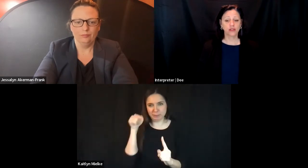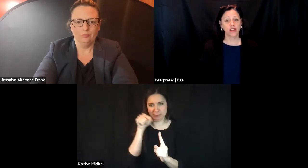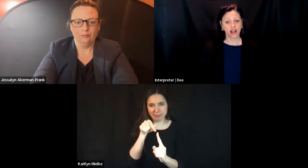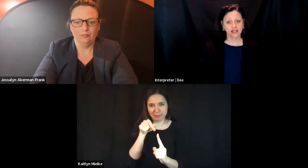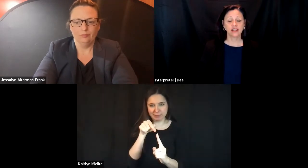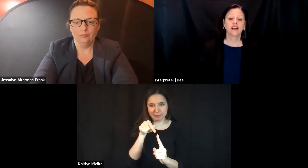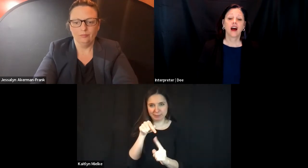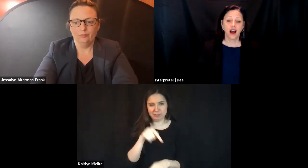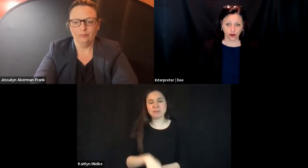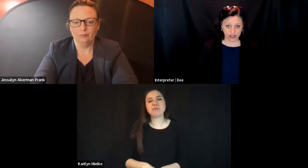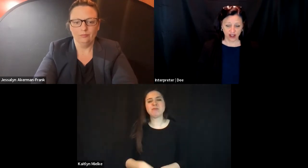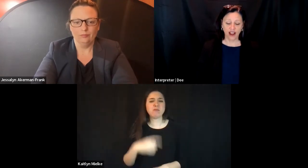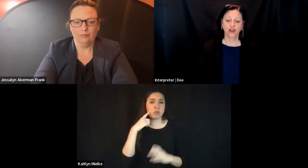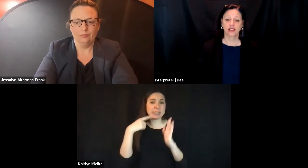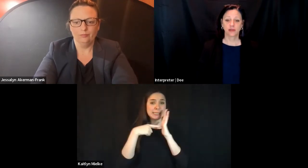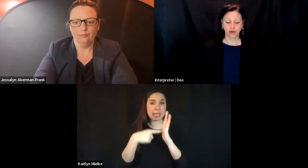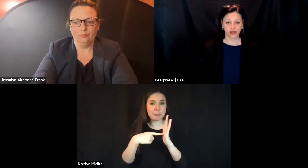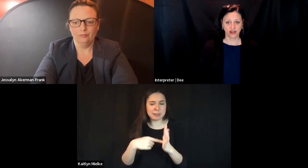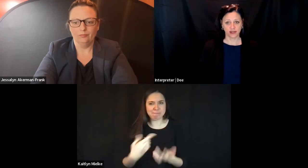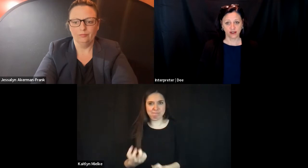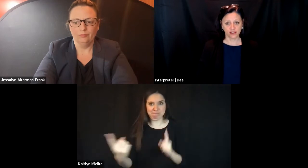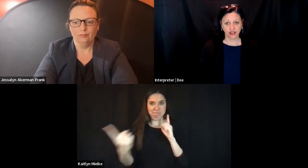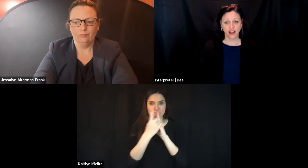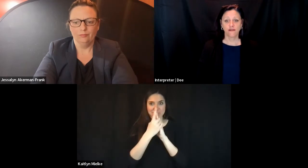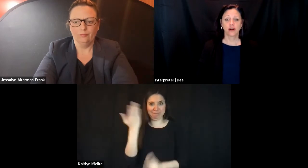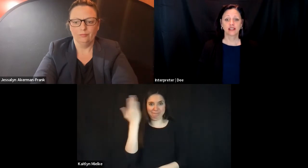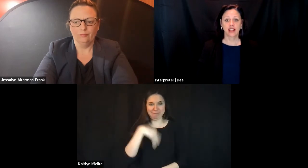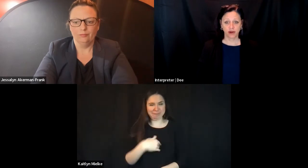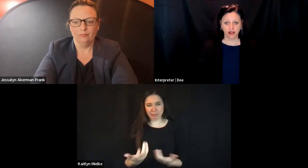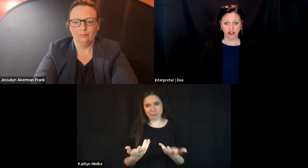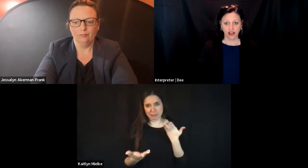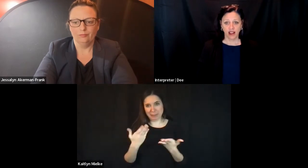They may use a cane, they may use a dog, they may use glasses, they may not be any of the above. So throw all of those thoughts out.